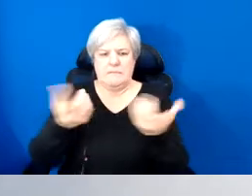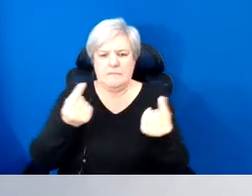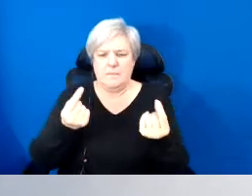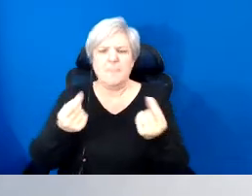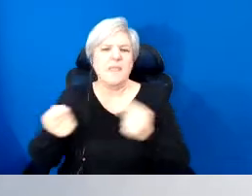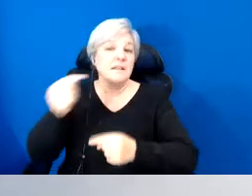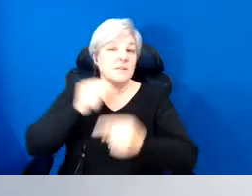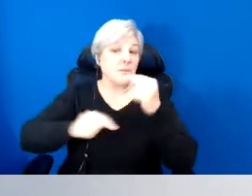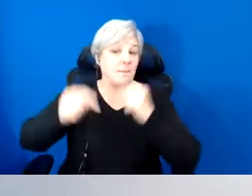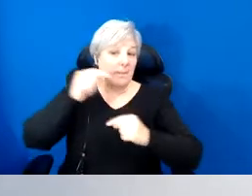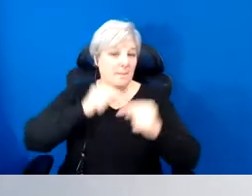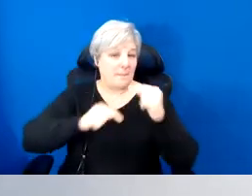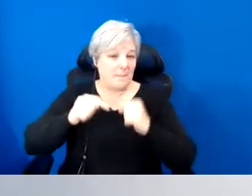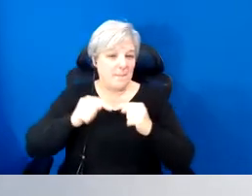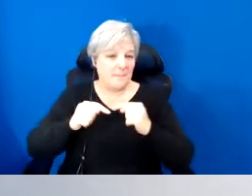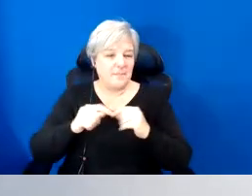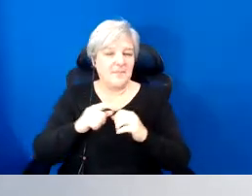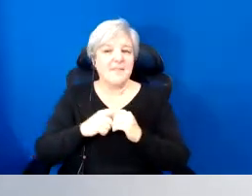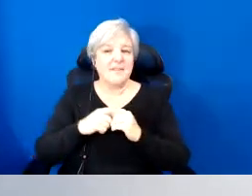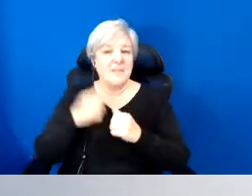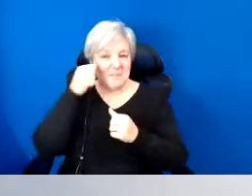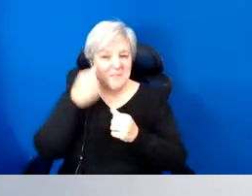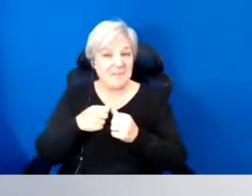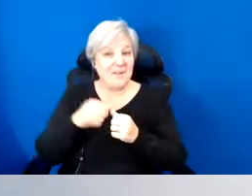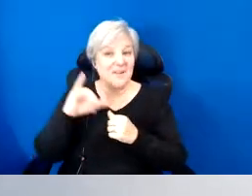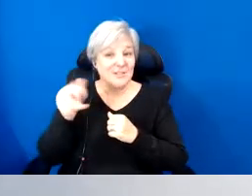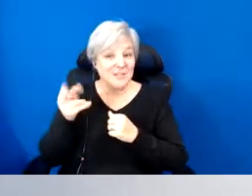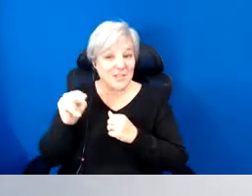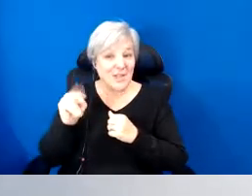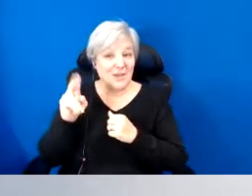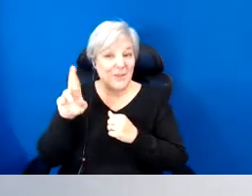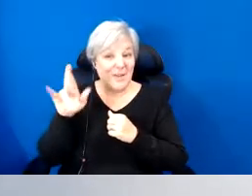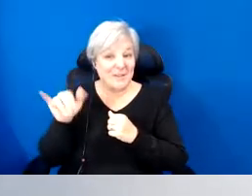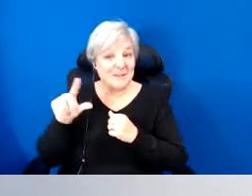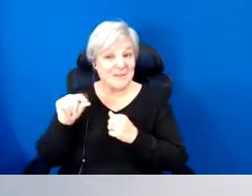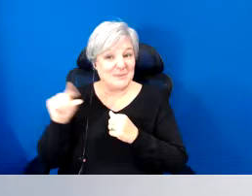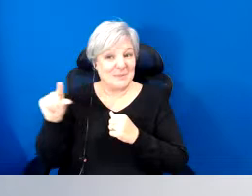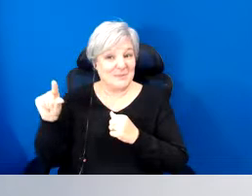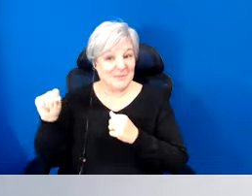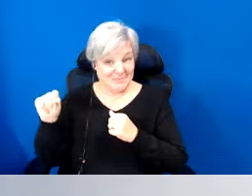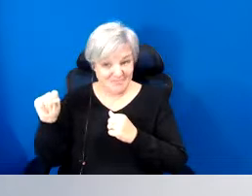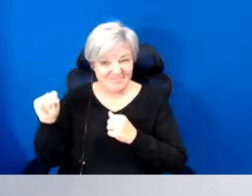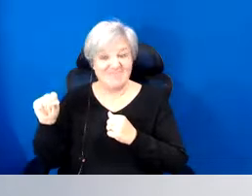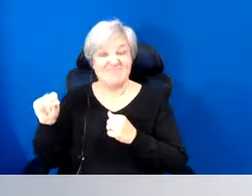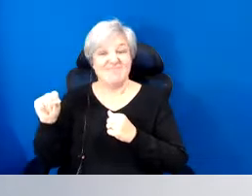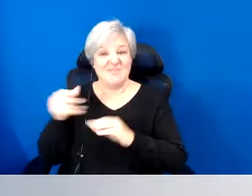Let's go back and reflect on our world and take a moment to look at January 2020 before our shutdown.